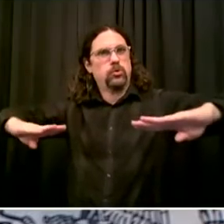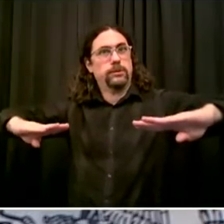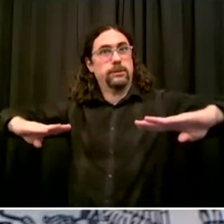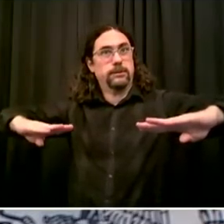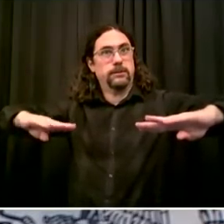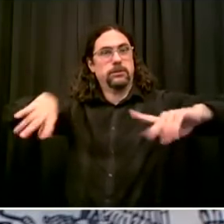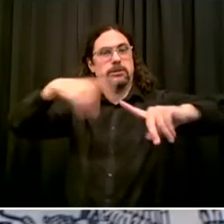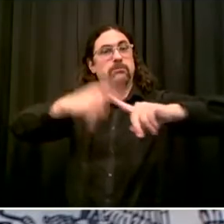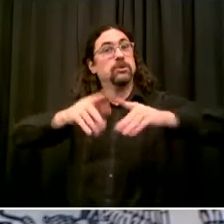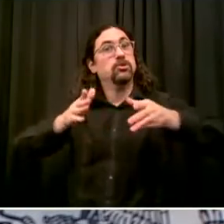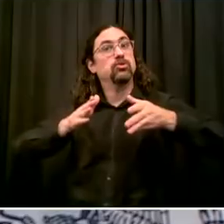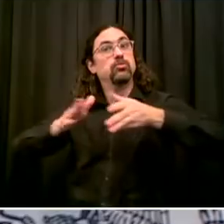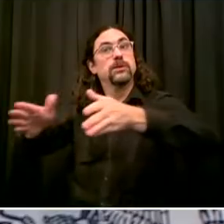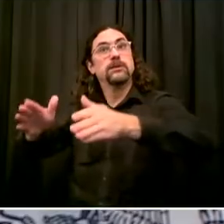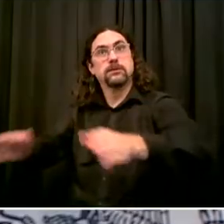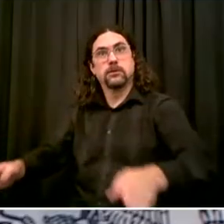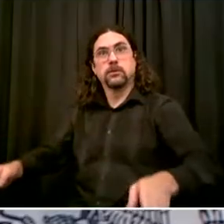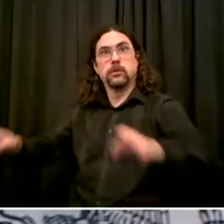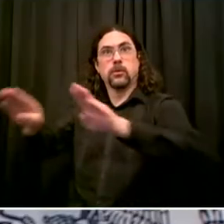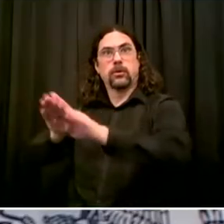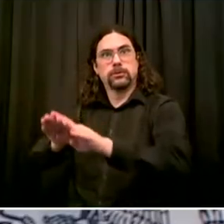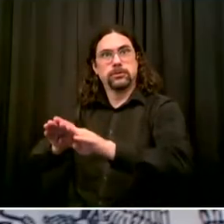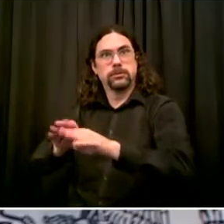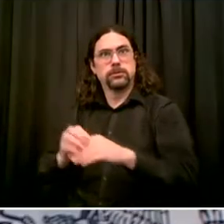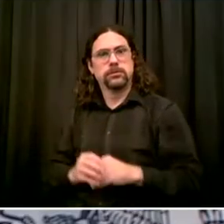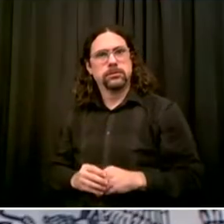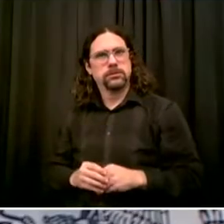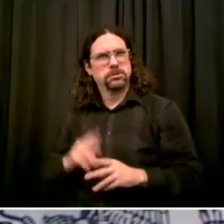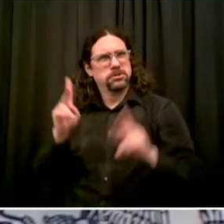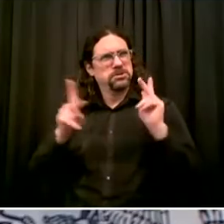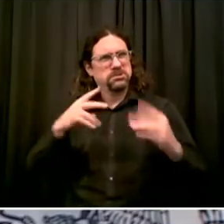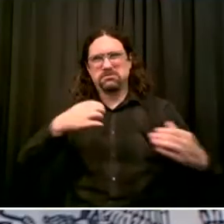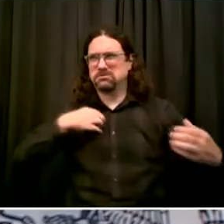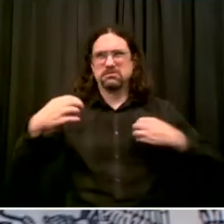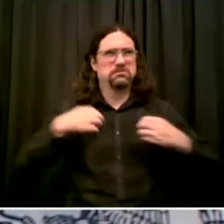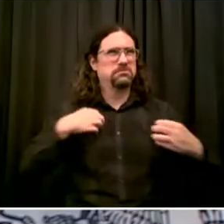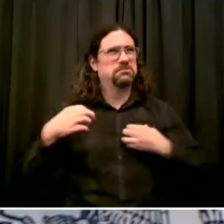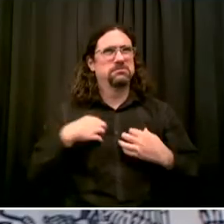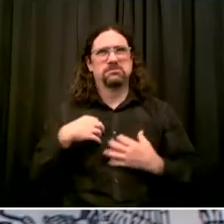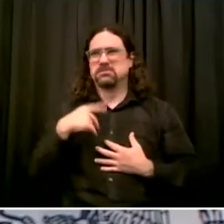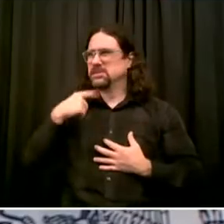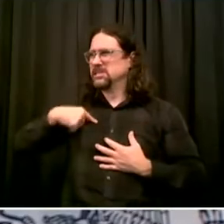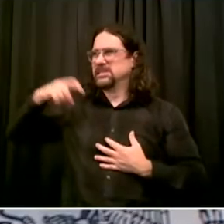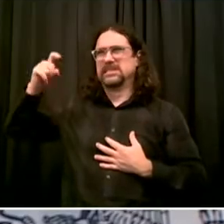COMPLAINTS FROM PEOPLE SANYIG WE HAVE TO SOWH